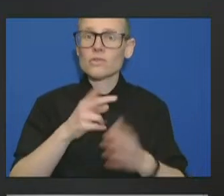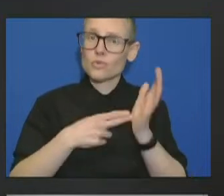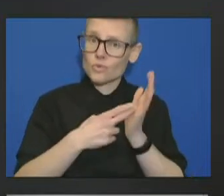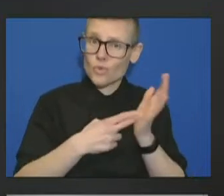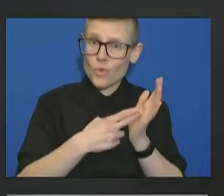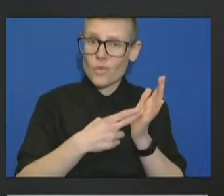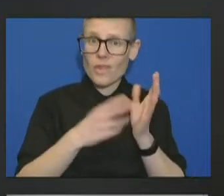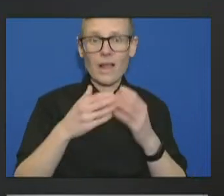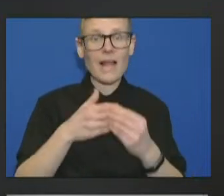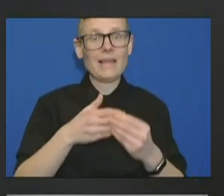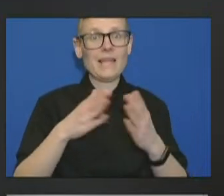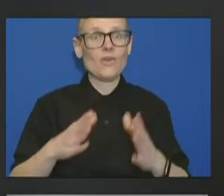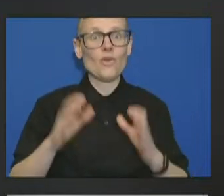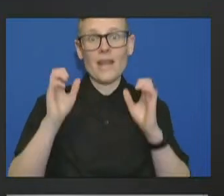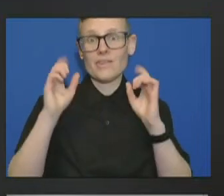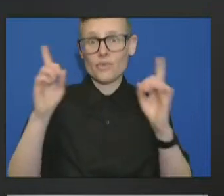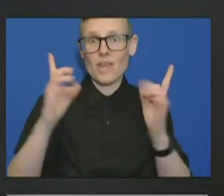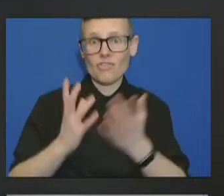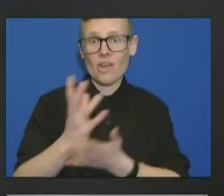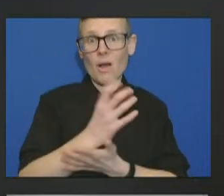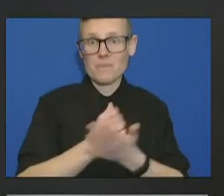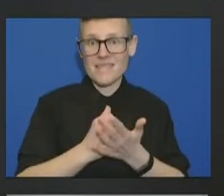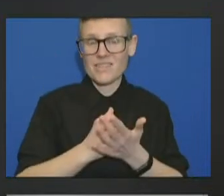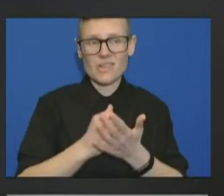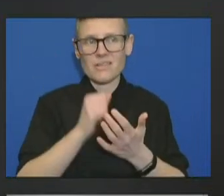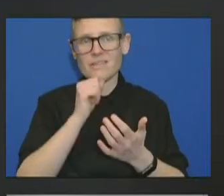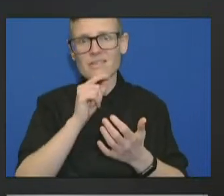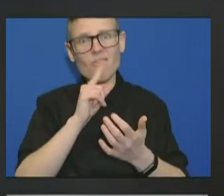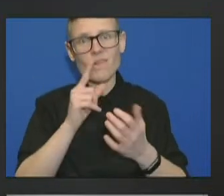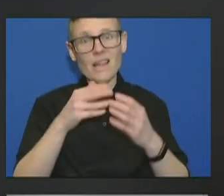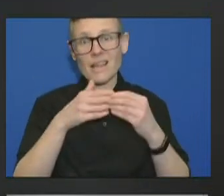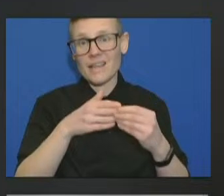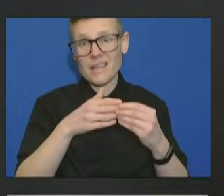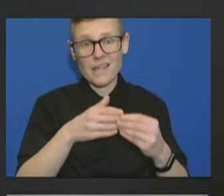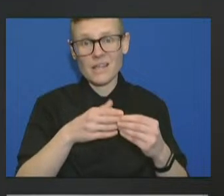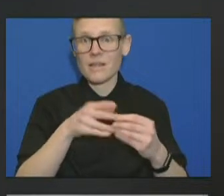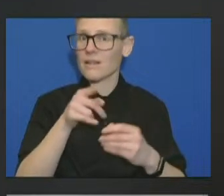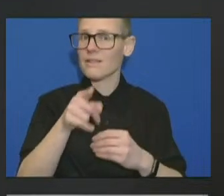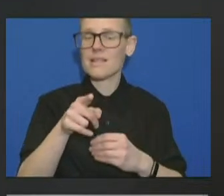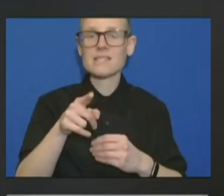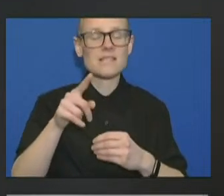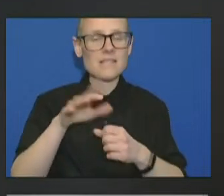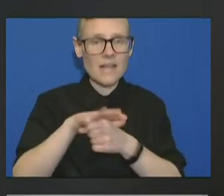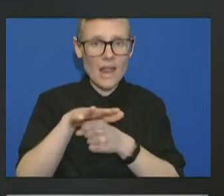we continue to be a leader in compensation. And truth be told, being a leader in education